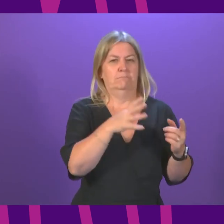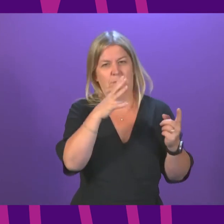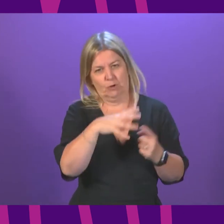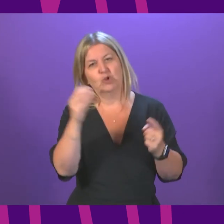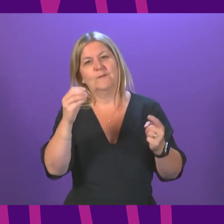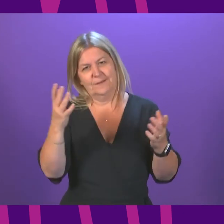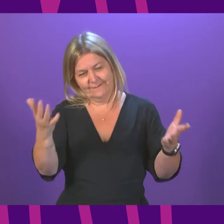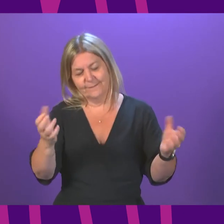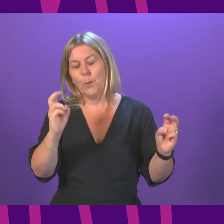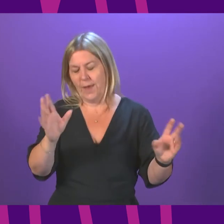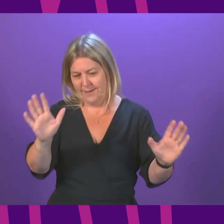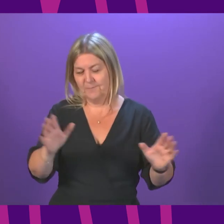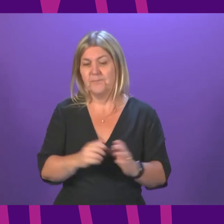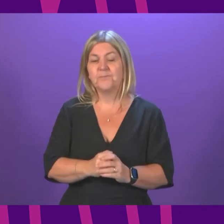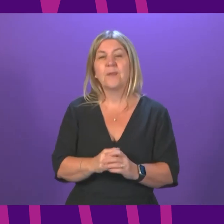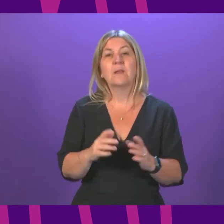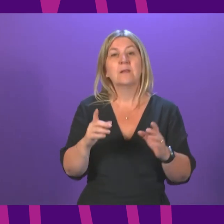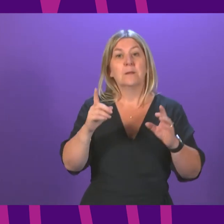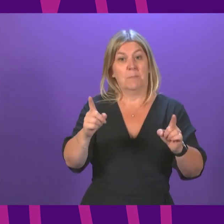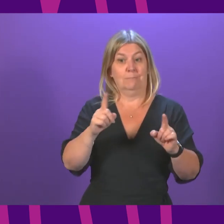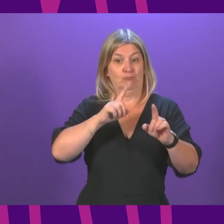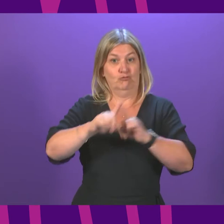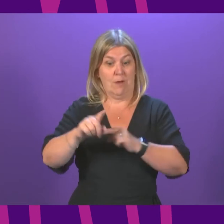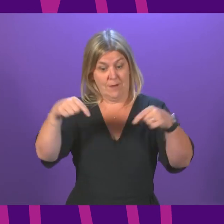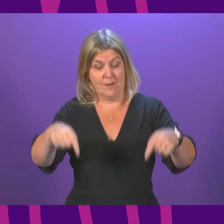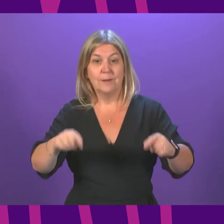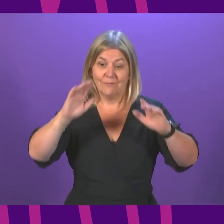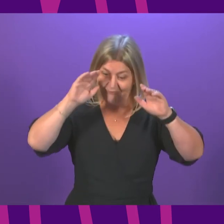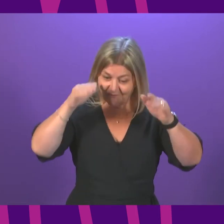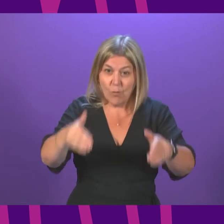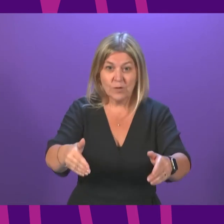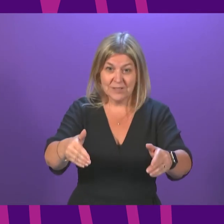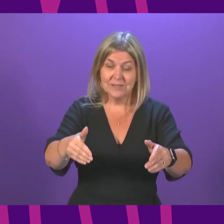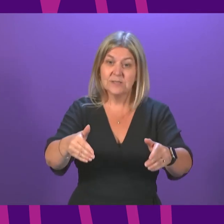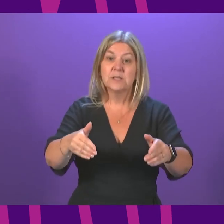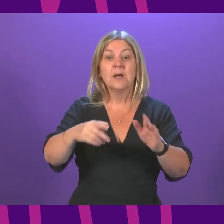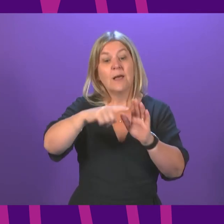We have tried to focus on legislation that Parliament has already passed and update it